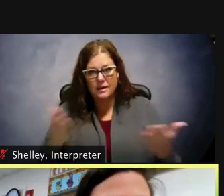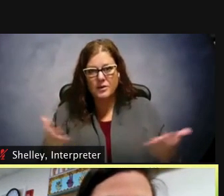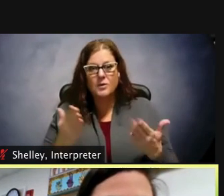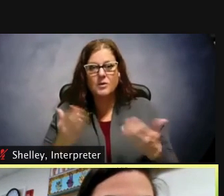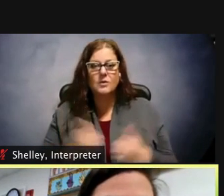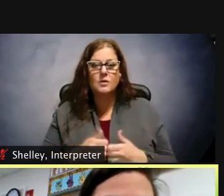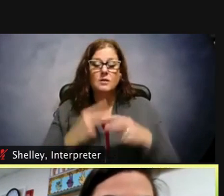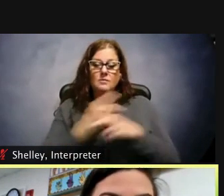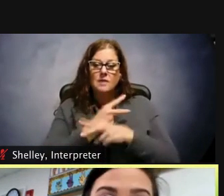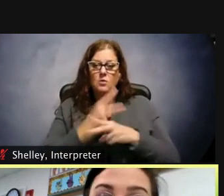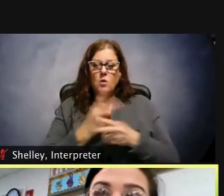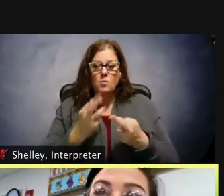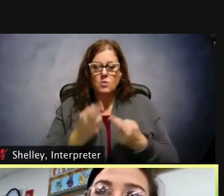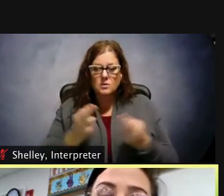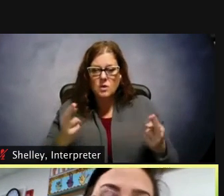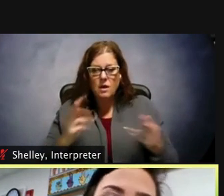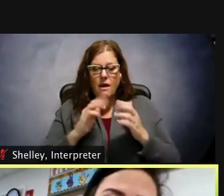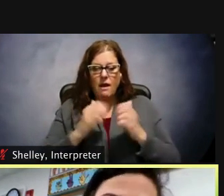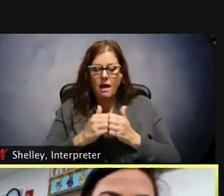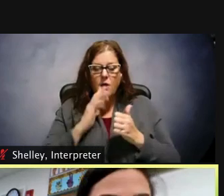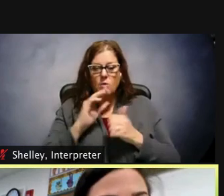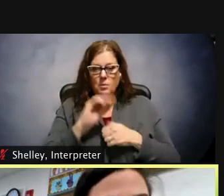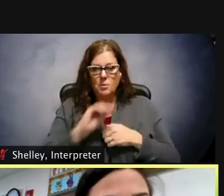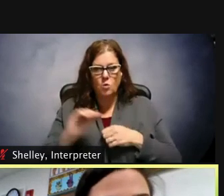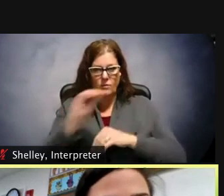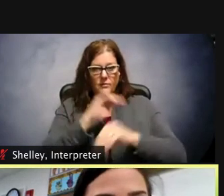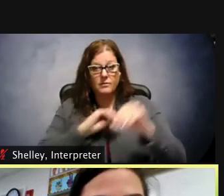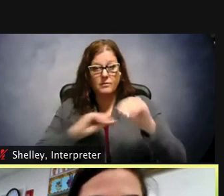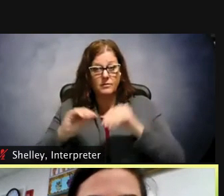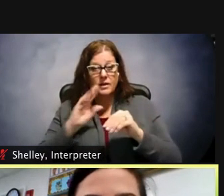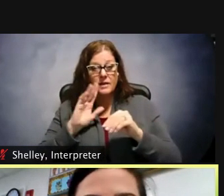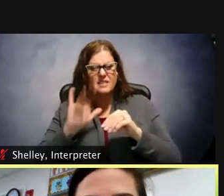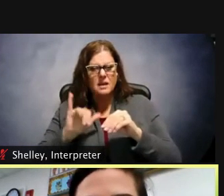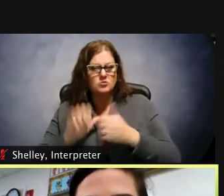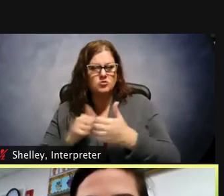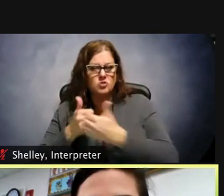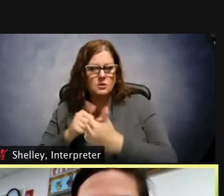the resources and how we're going to move those around is the challenge that we face. But we have